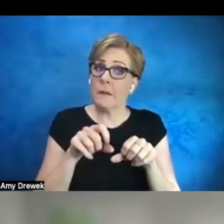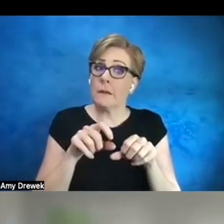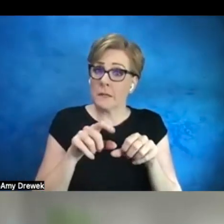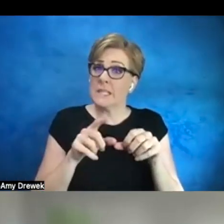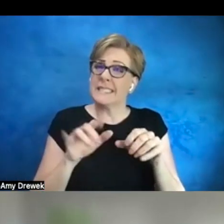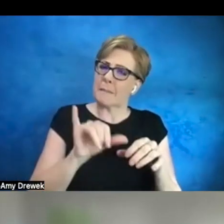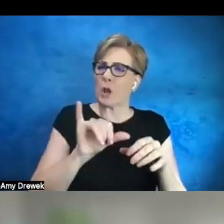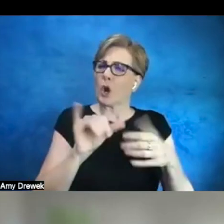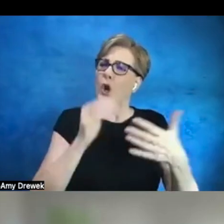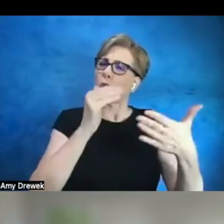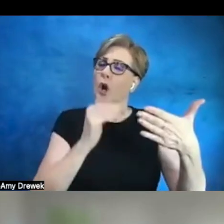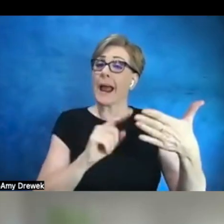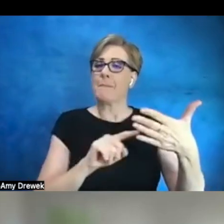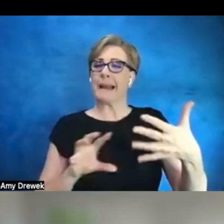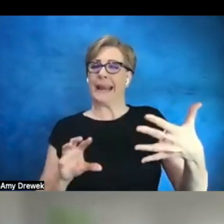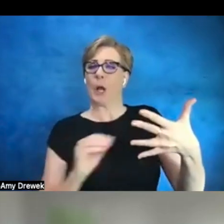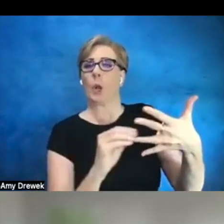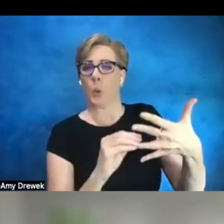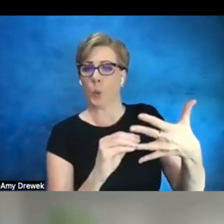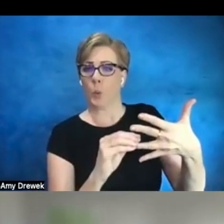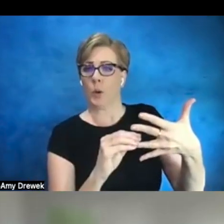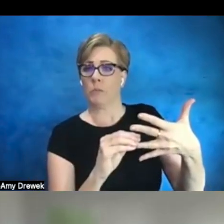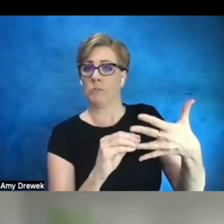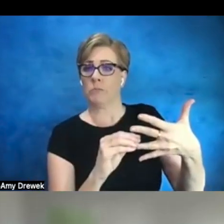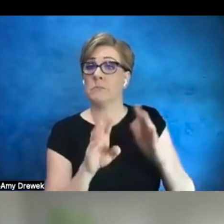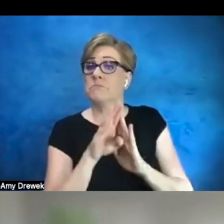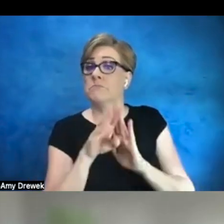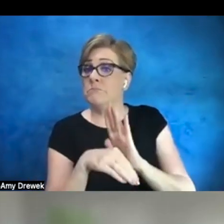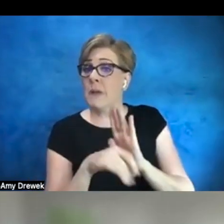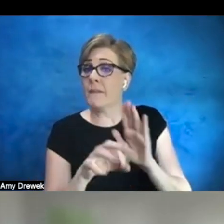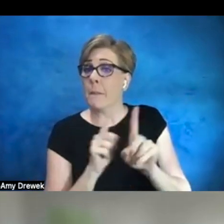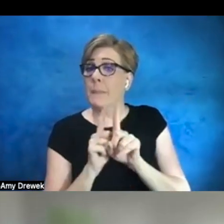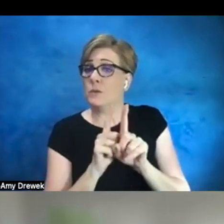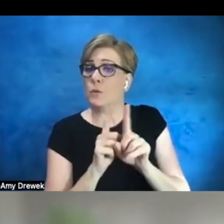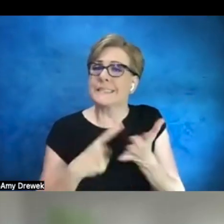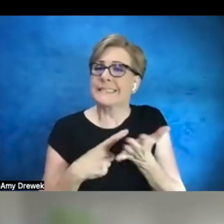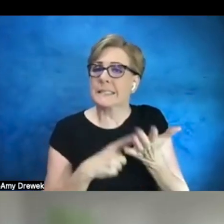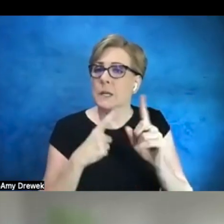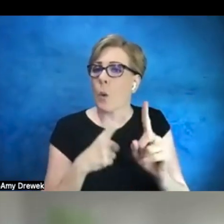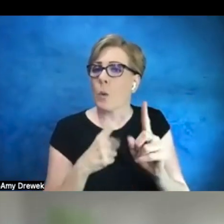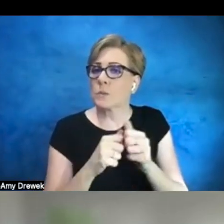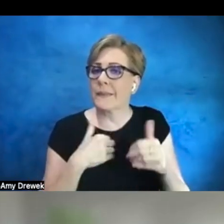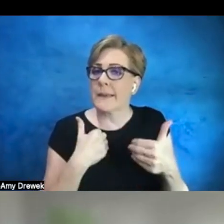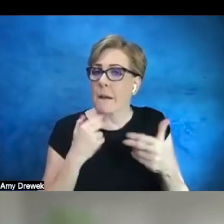minutes of mentors talking about those goals with young people, for example, and then maybe another